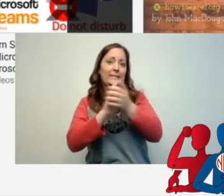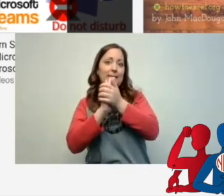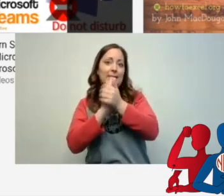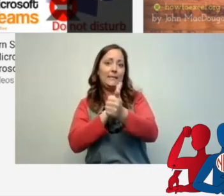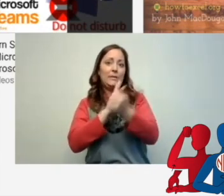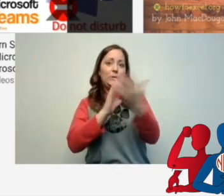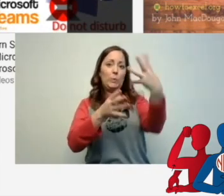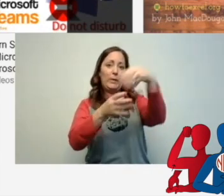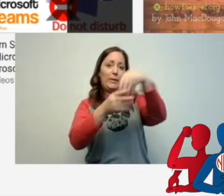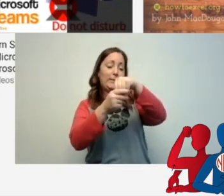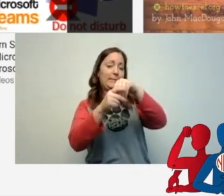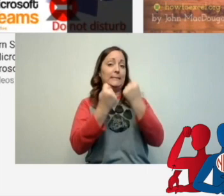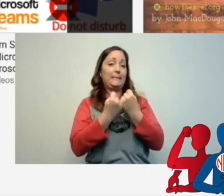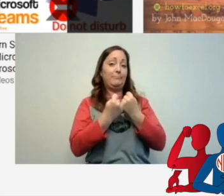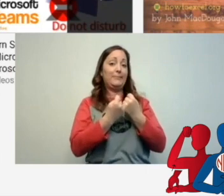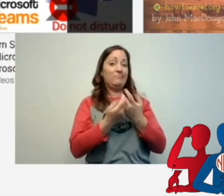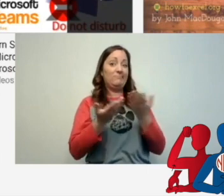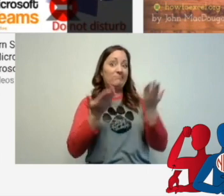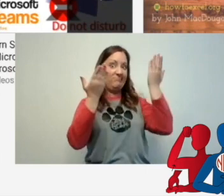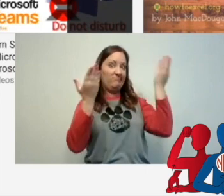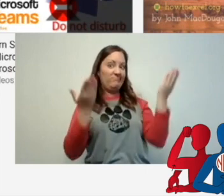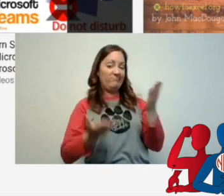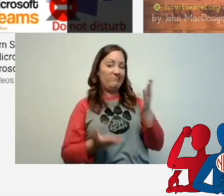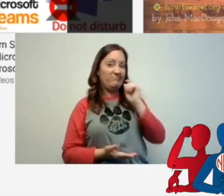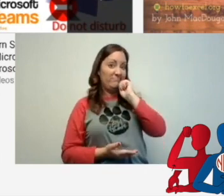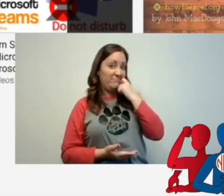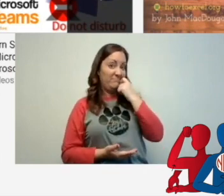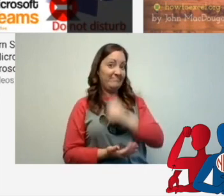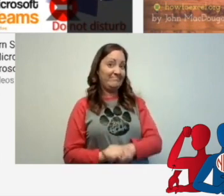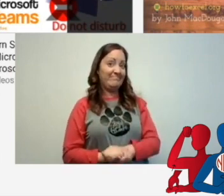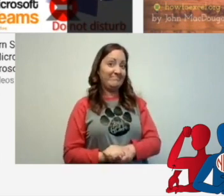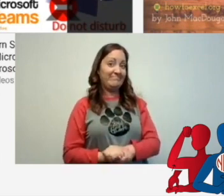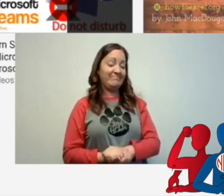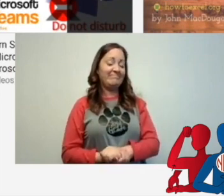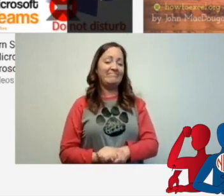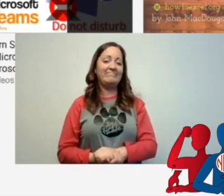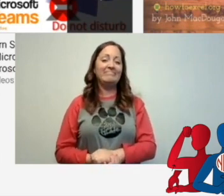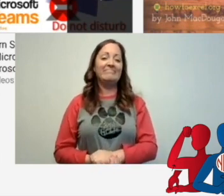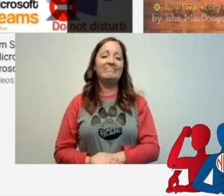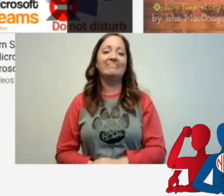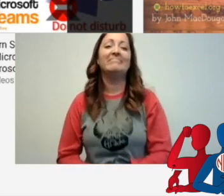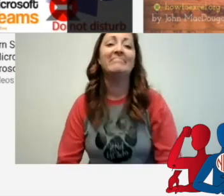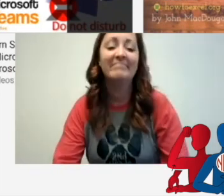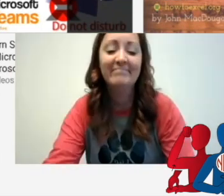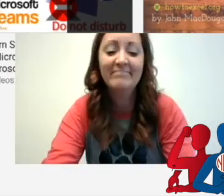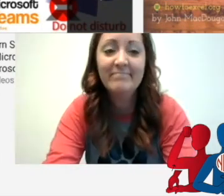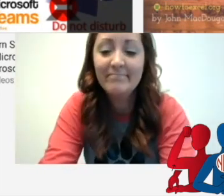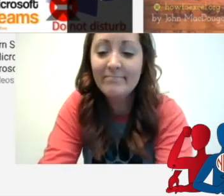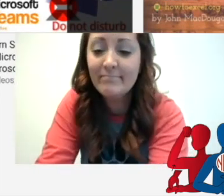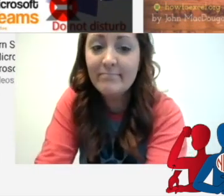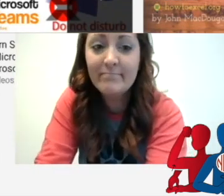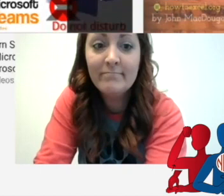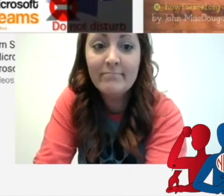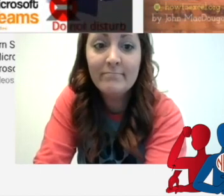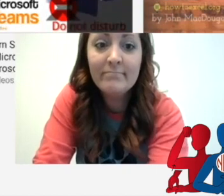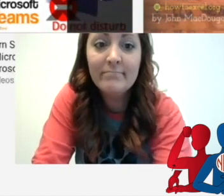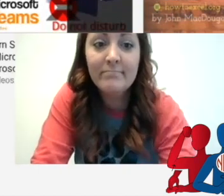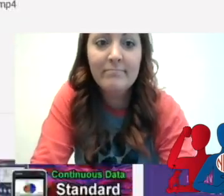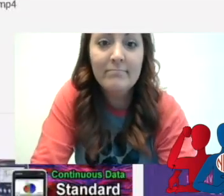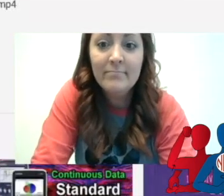These will really be helpful to increasing your skills in using Teams.